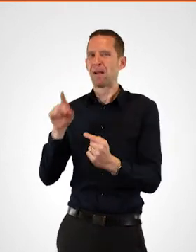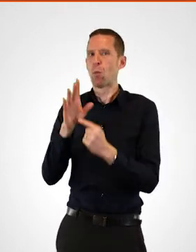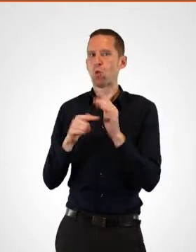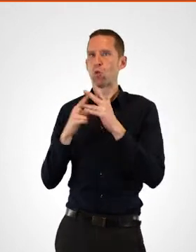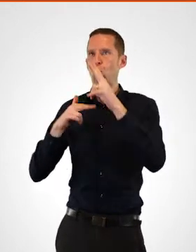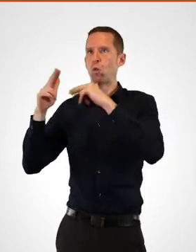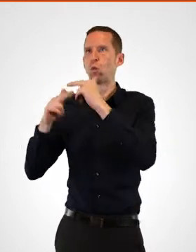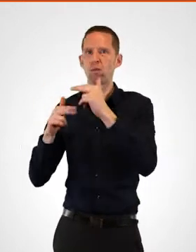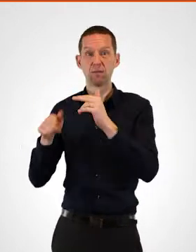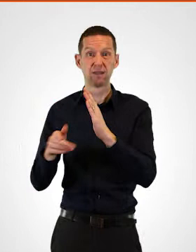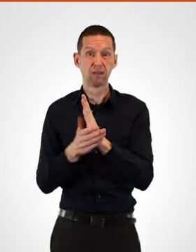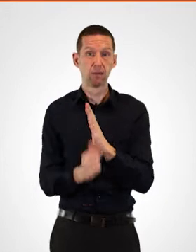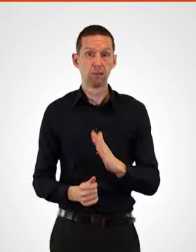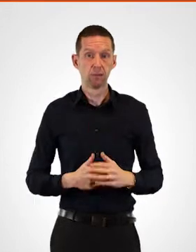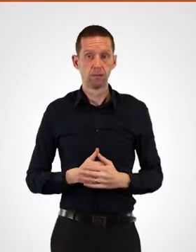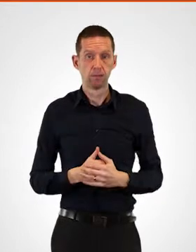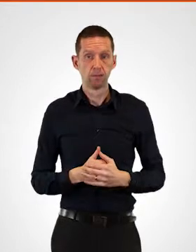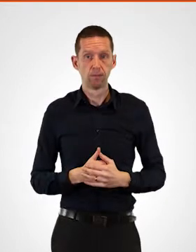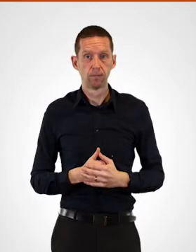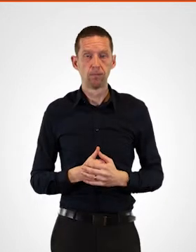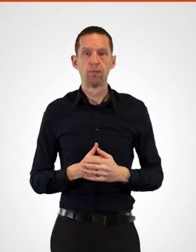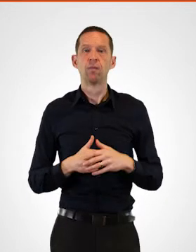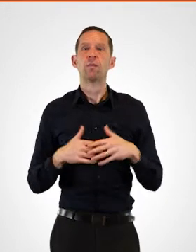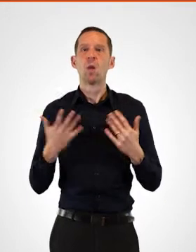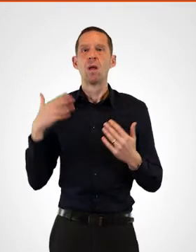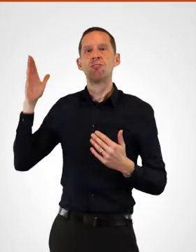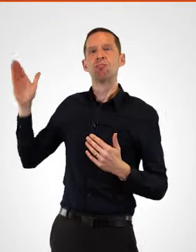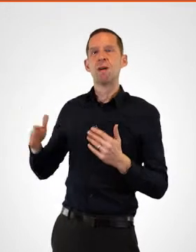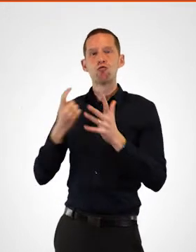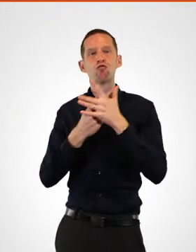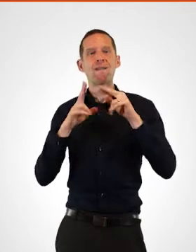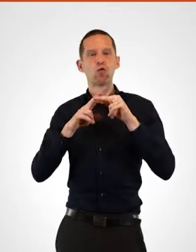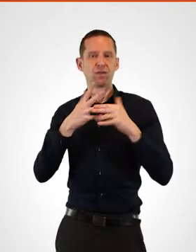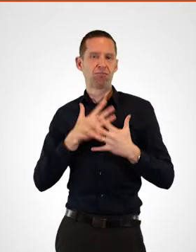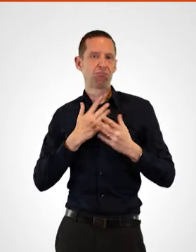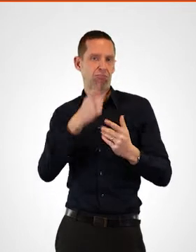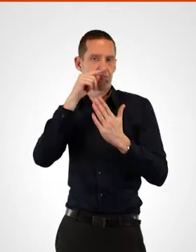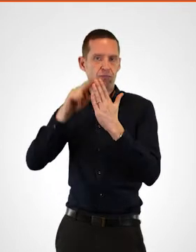for developing phonological skills. So I've given you here some of the key references.